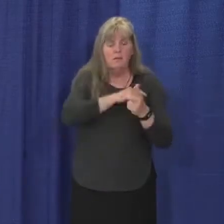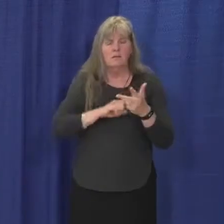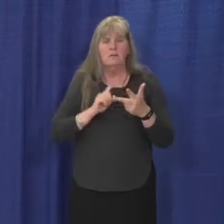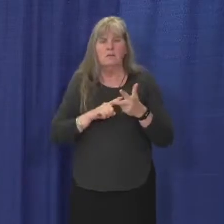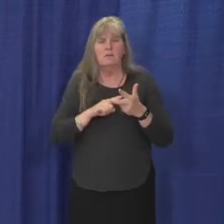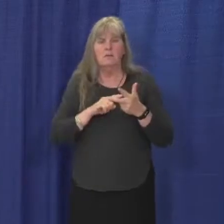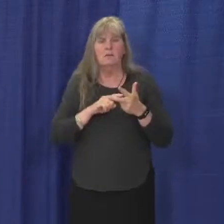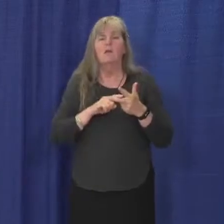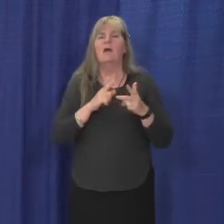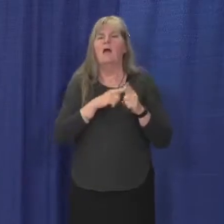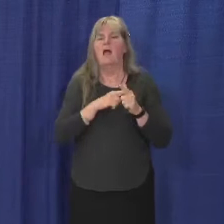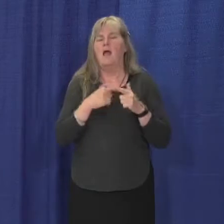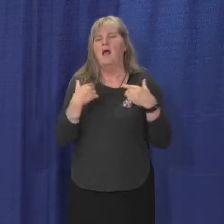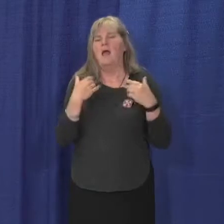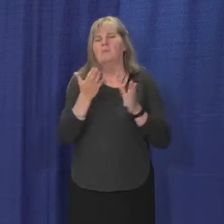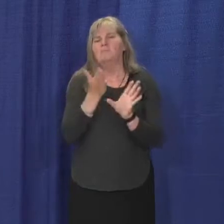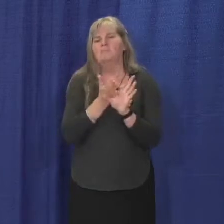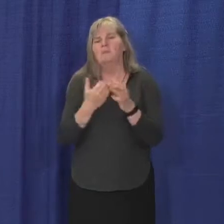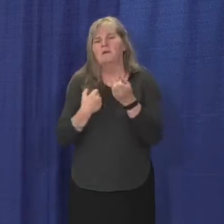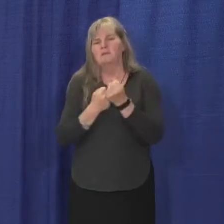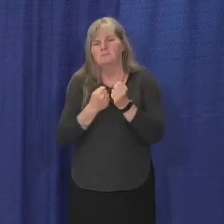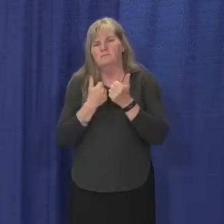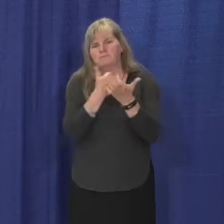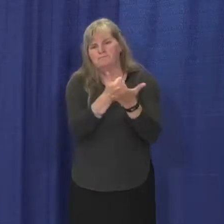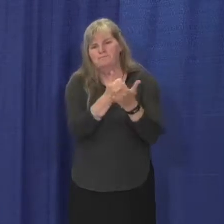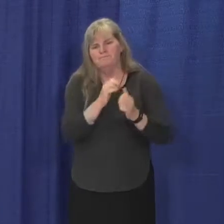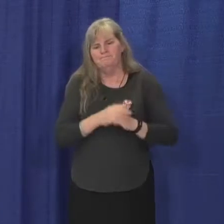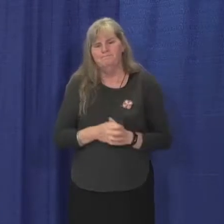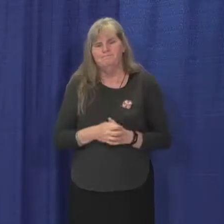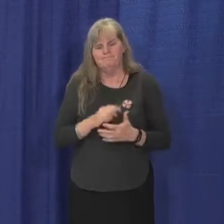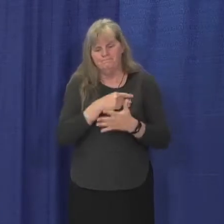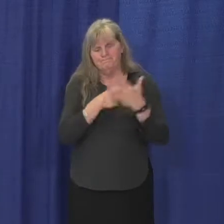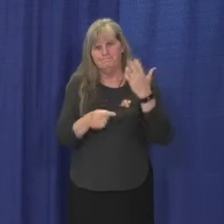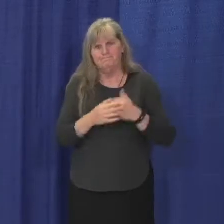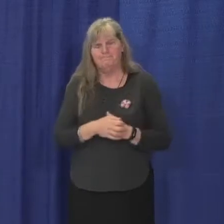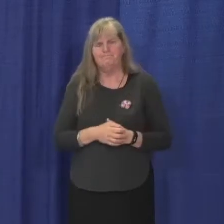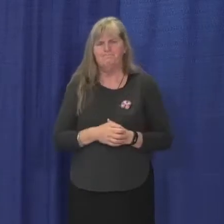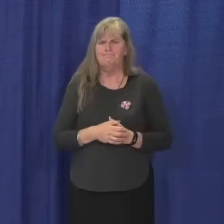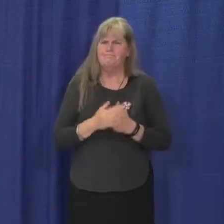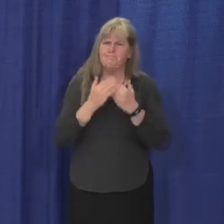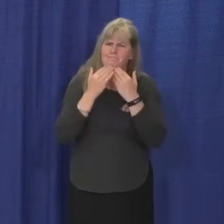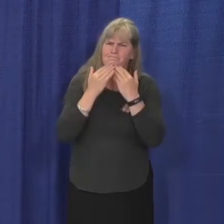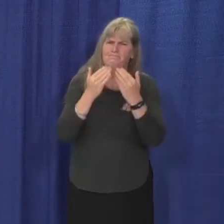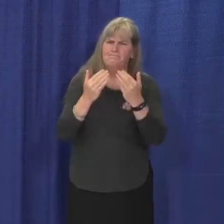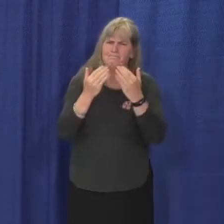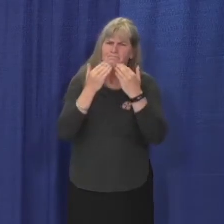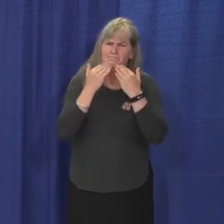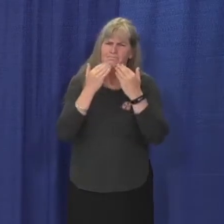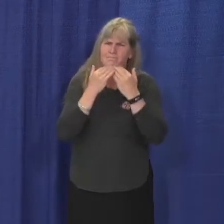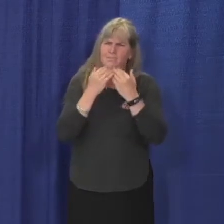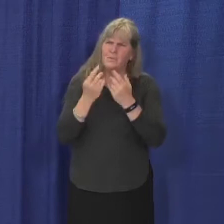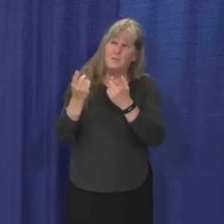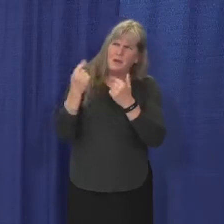tracing and wellness supports. We are truly grateful for the